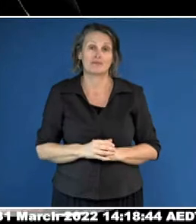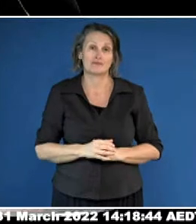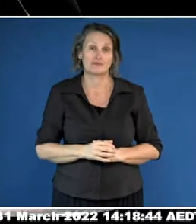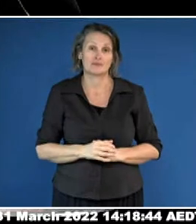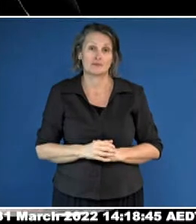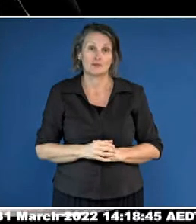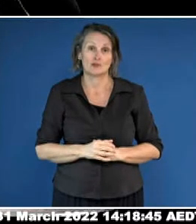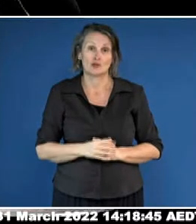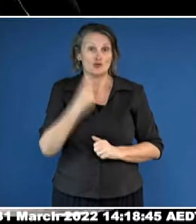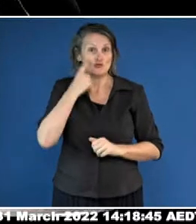against girls and women with disability.